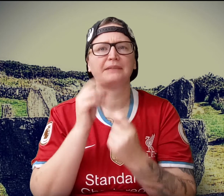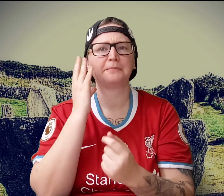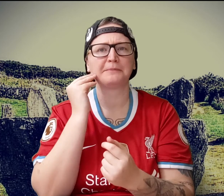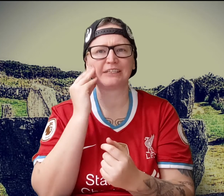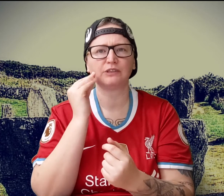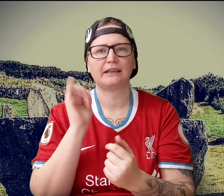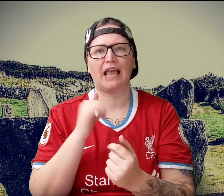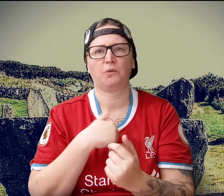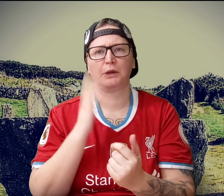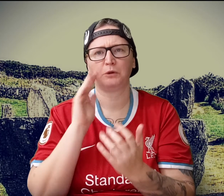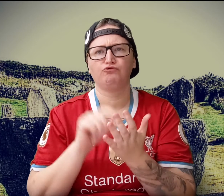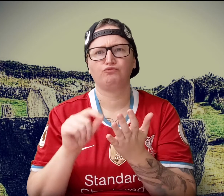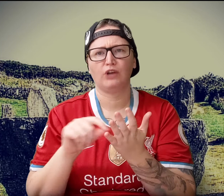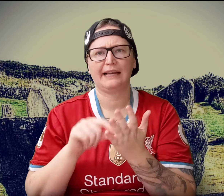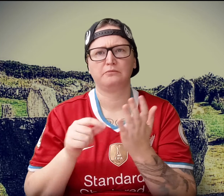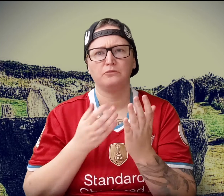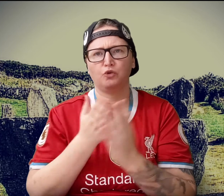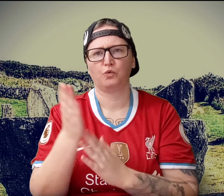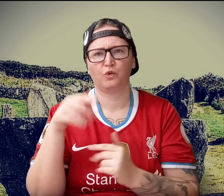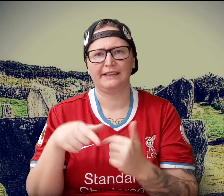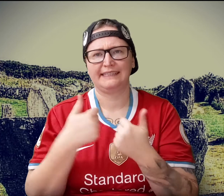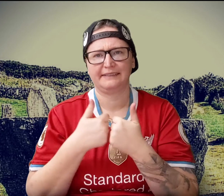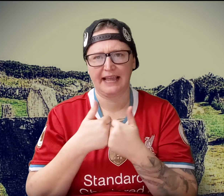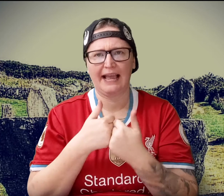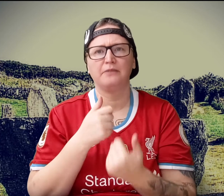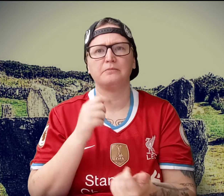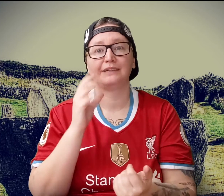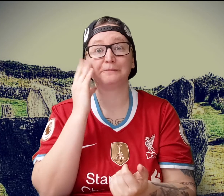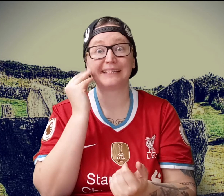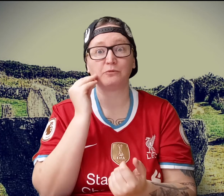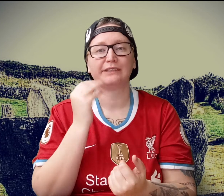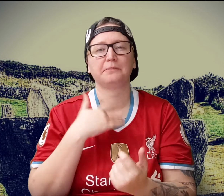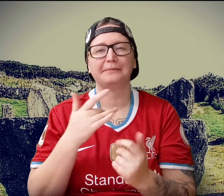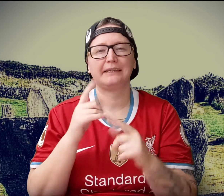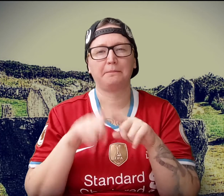really the point is to have specific experiences and we'll write those throughout the game